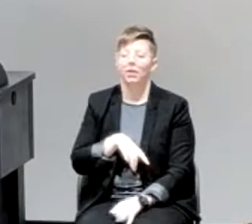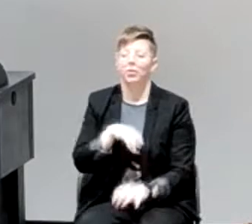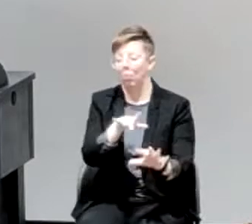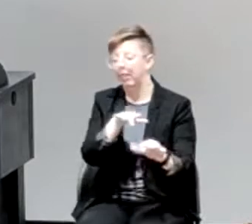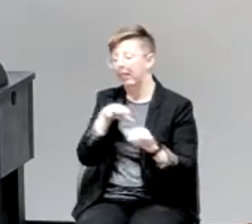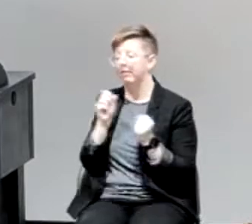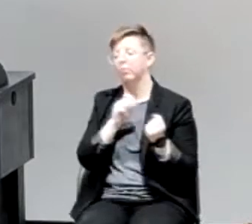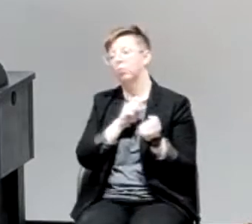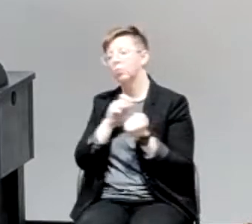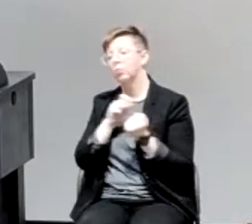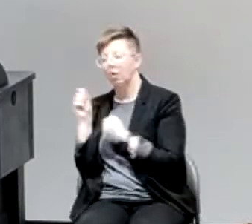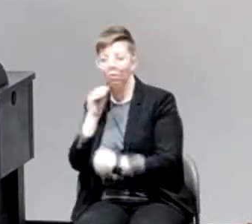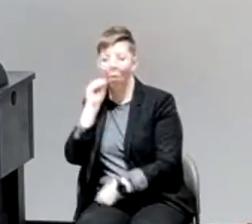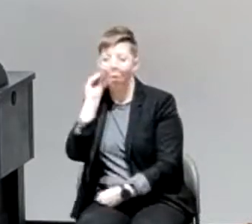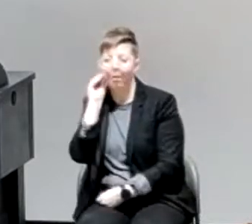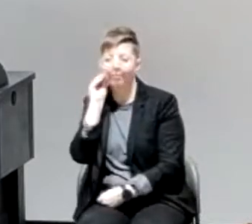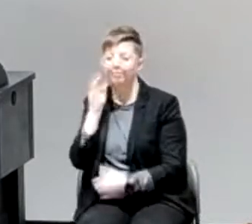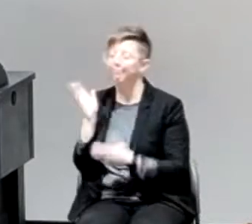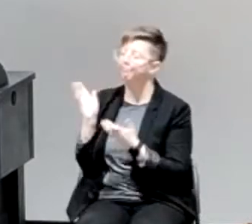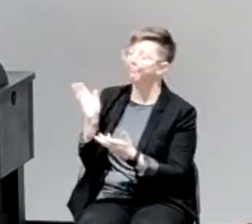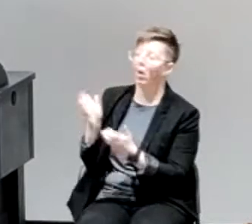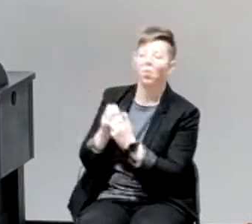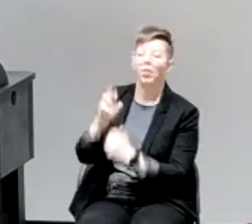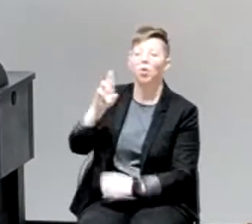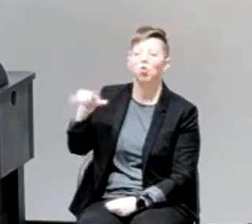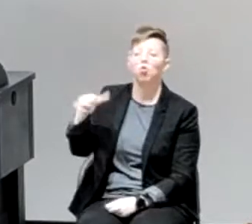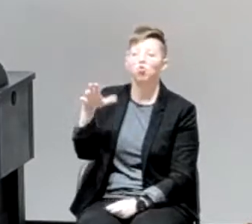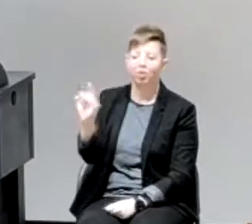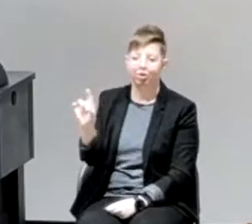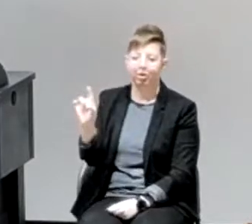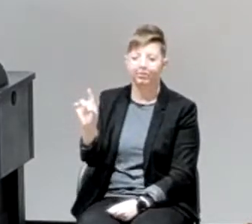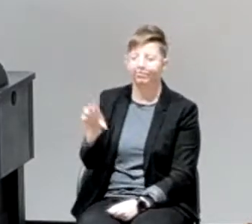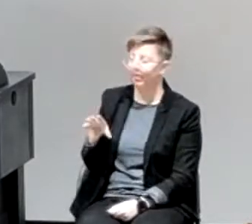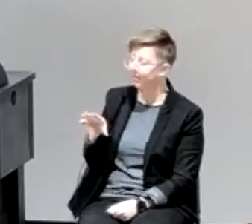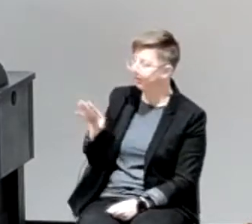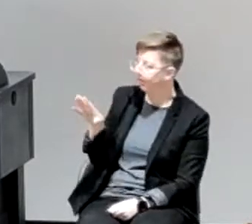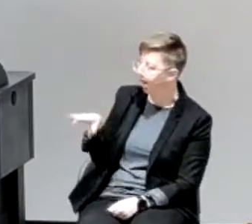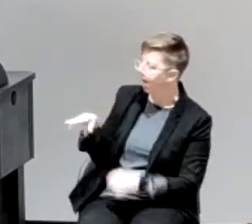So we go to have our interview with our five and a half mold old baby girl.